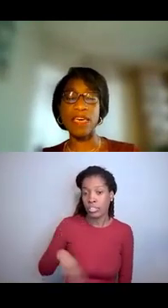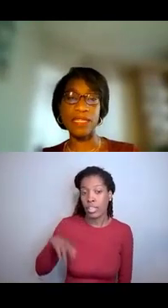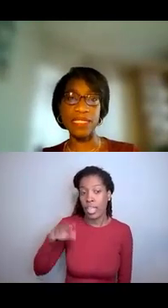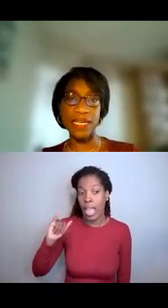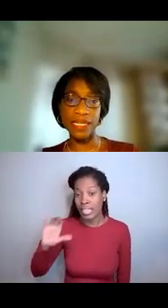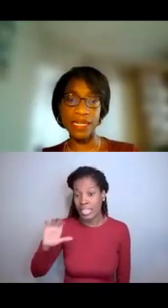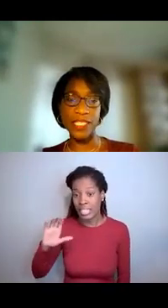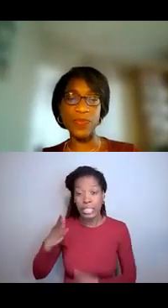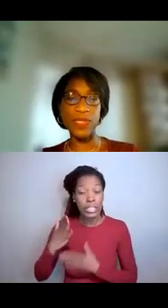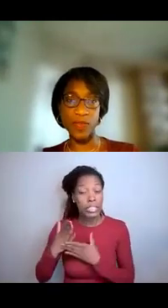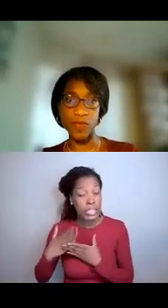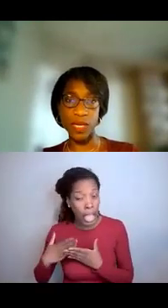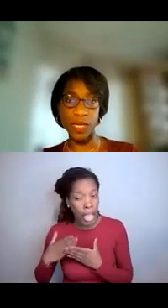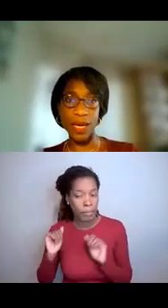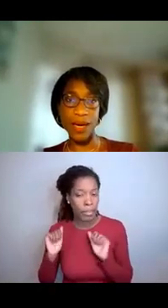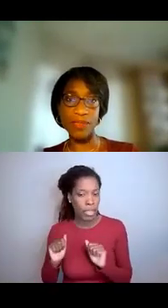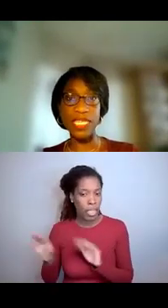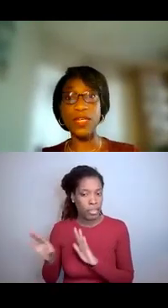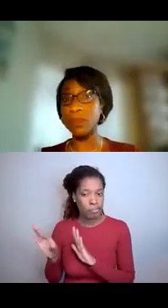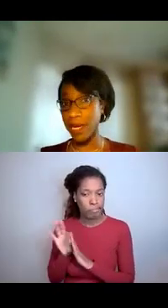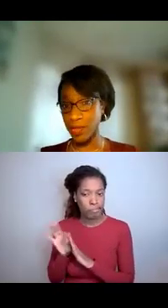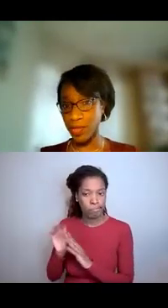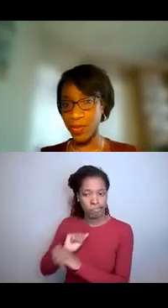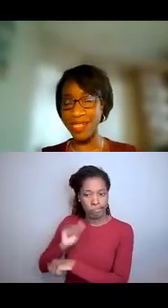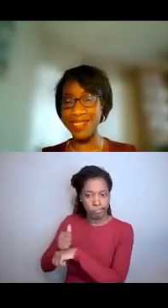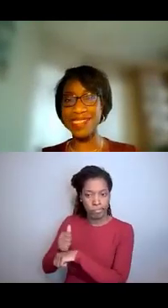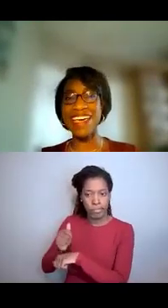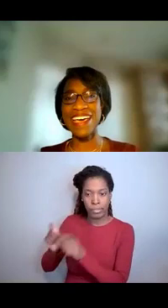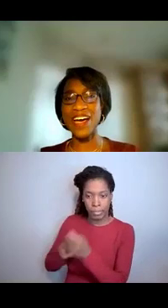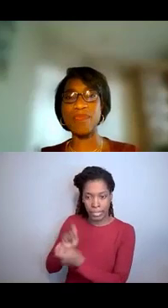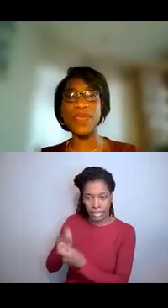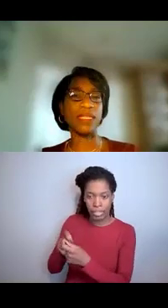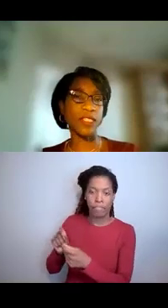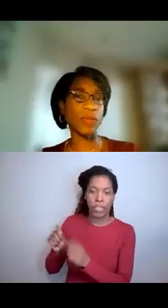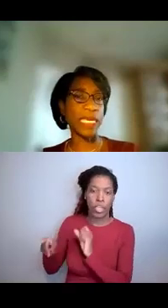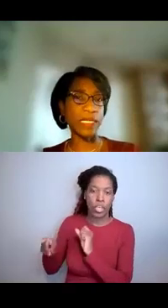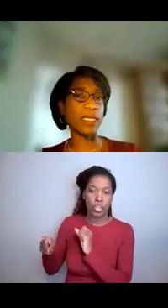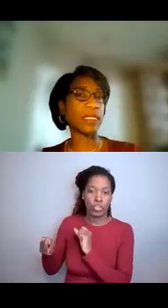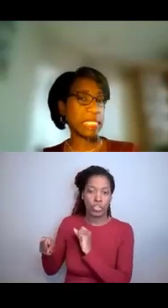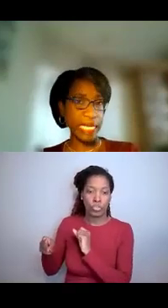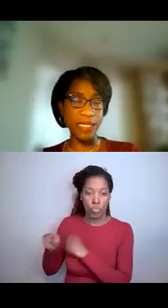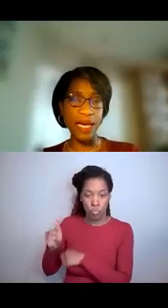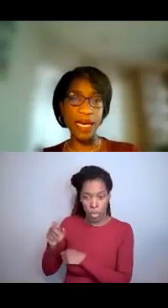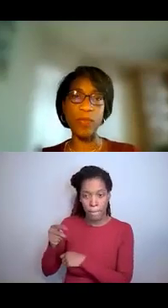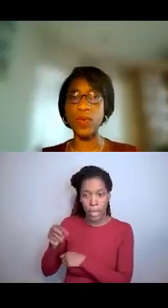they may designate specific data repositories. And this would be based on the data type